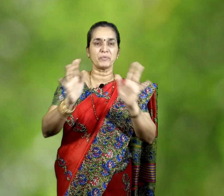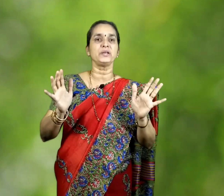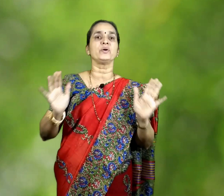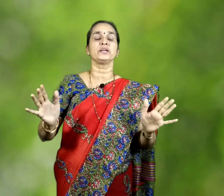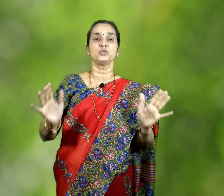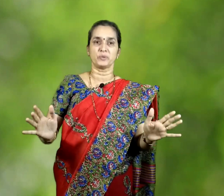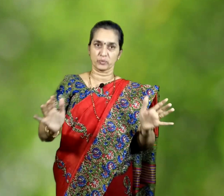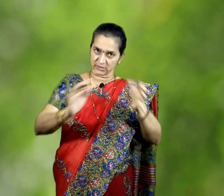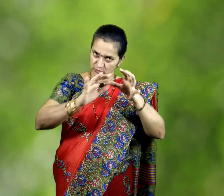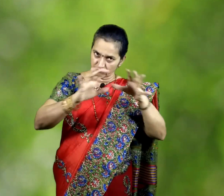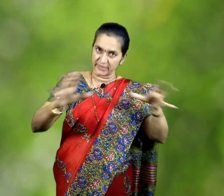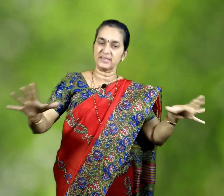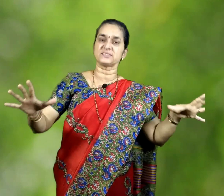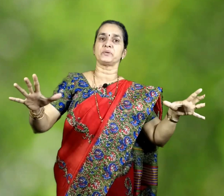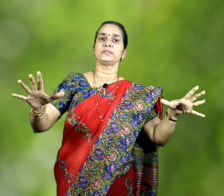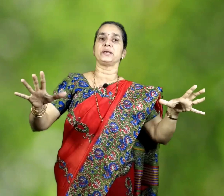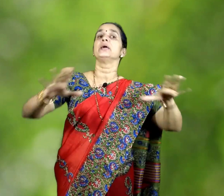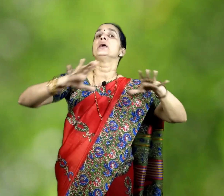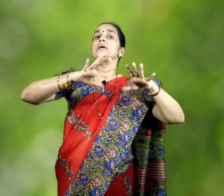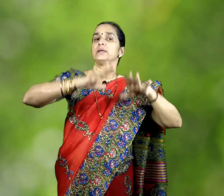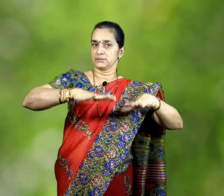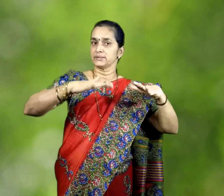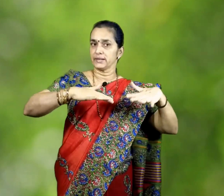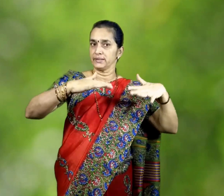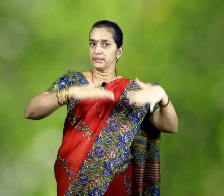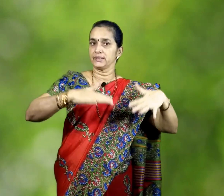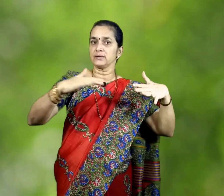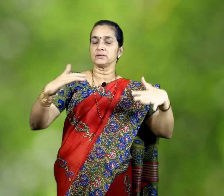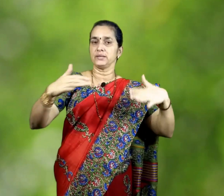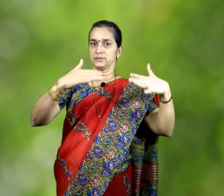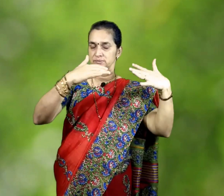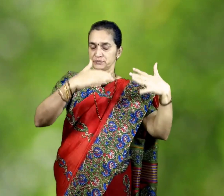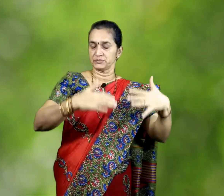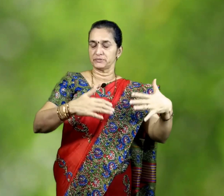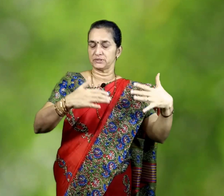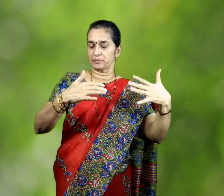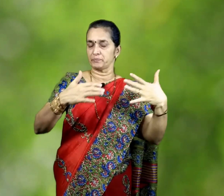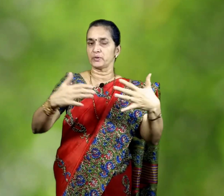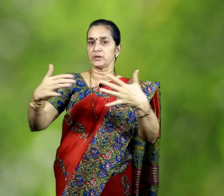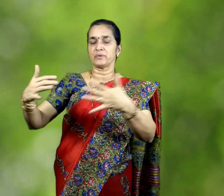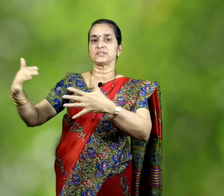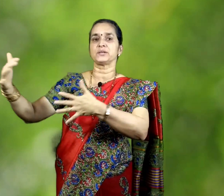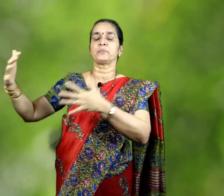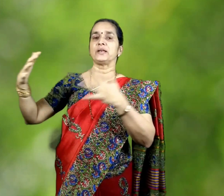and usually occurs during the same time in february, march